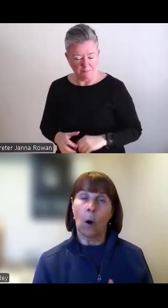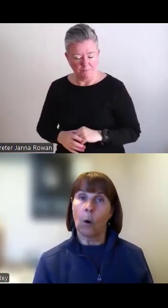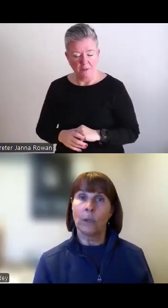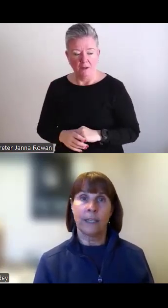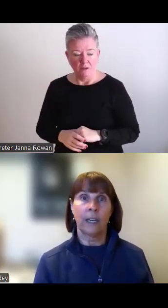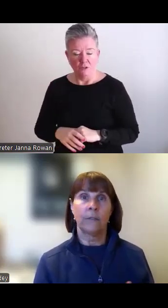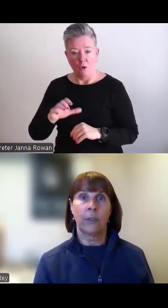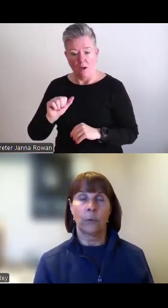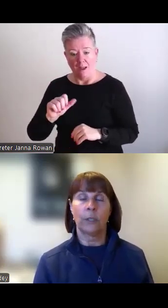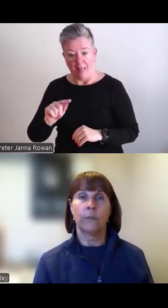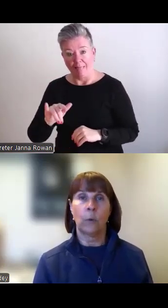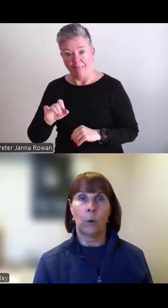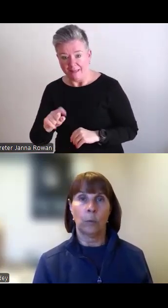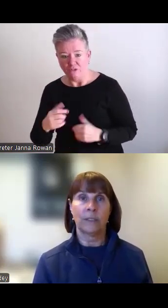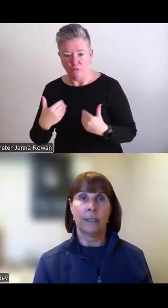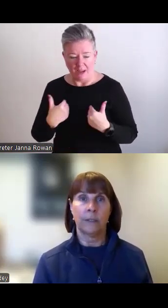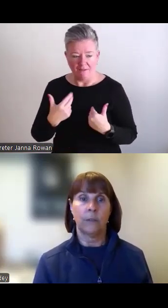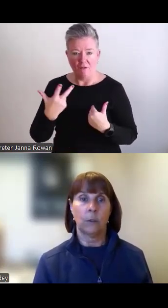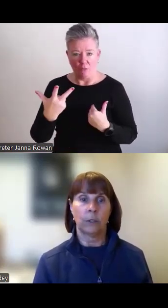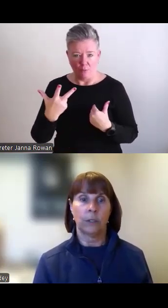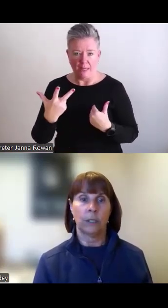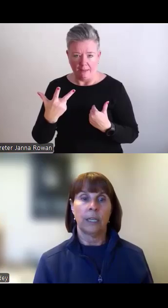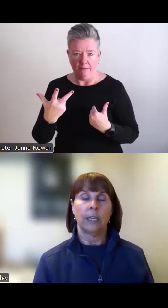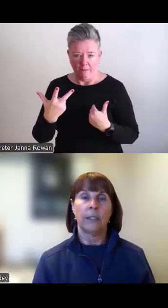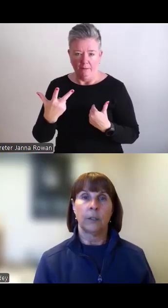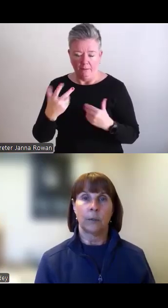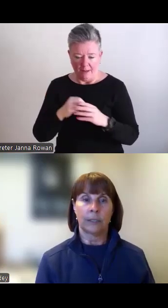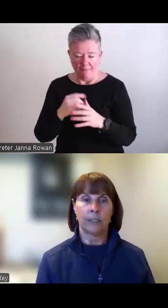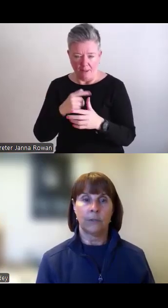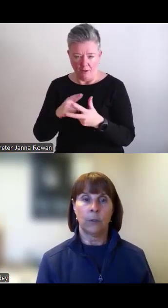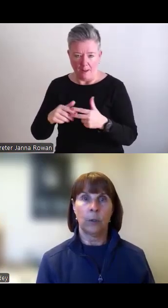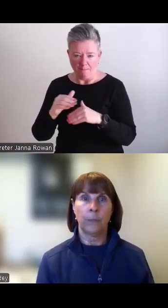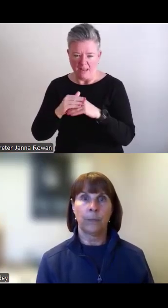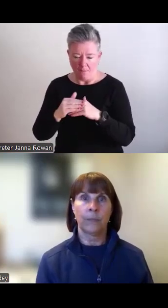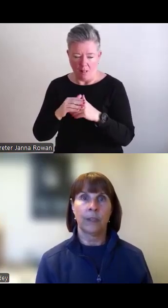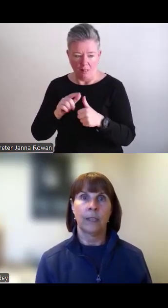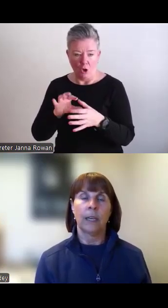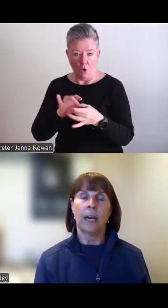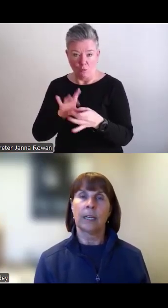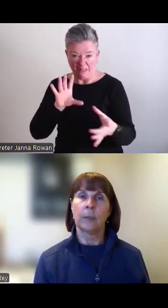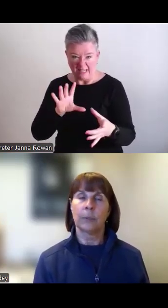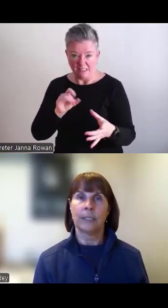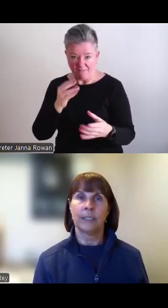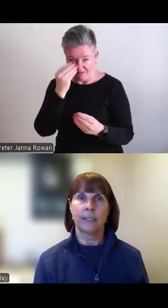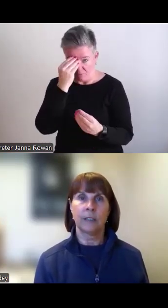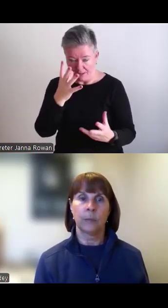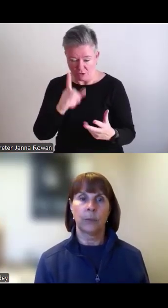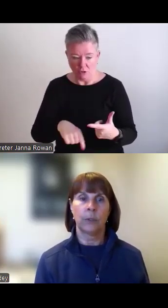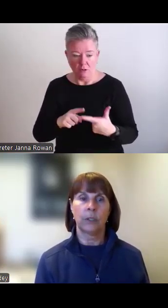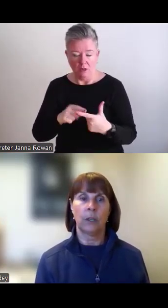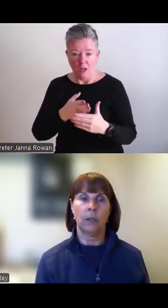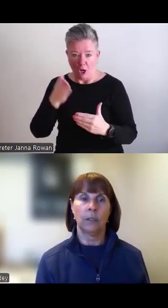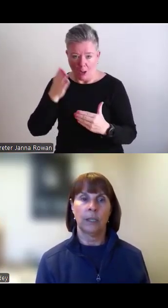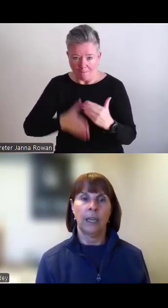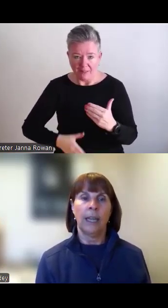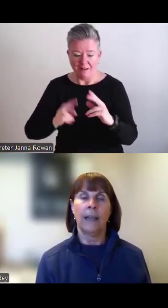you'll always have three forms in the folder, the release form, a completed assessment protocol,